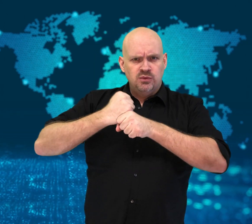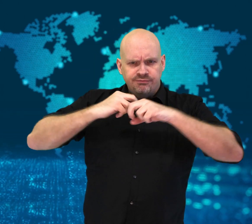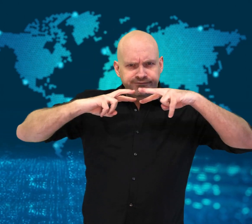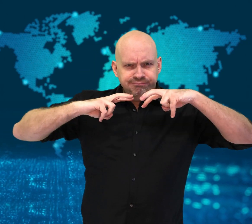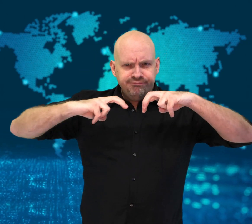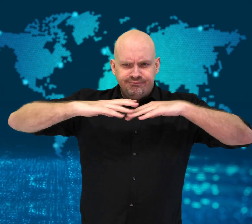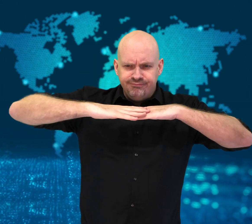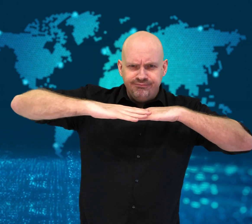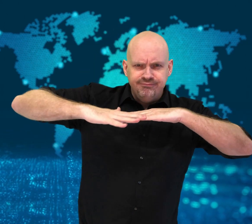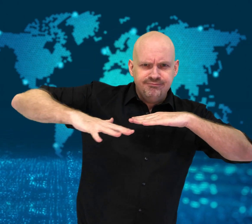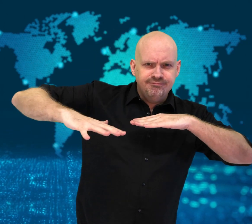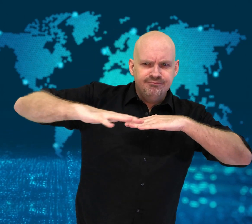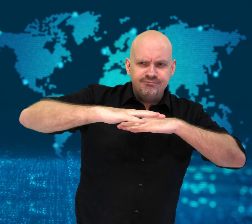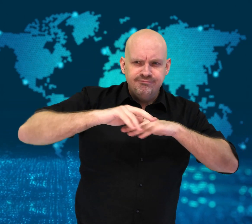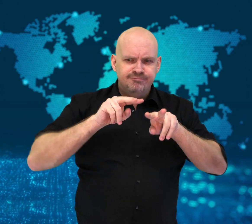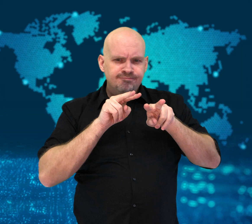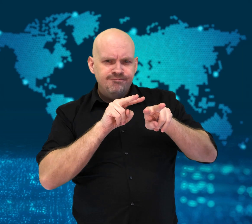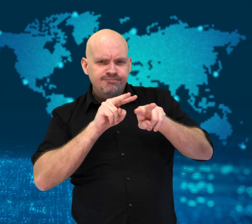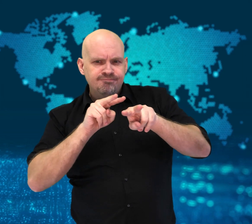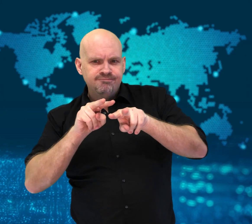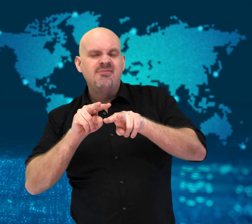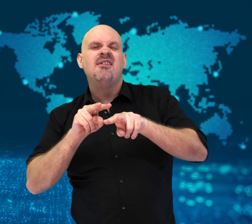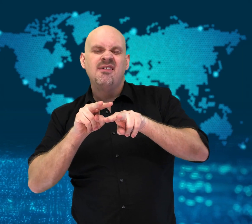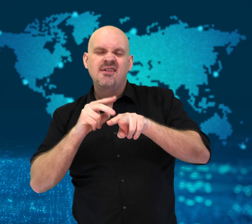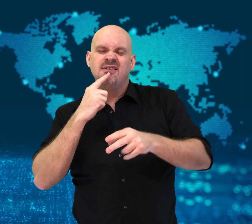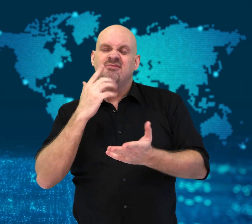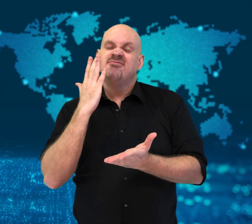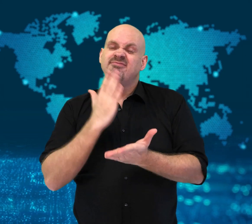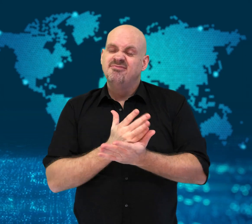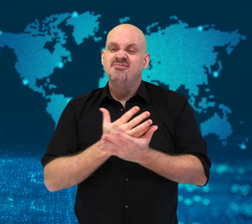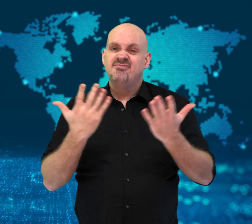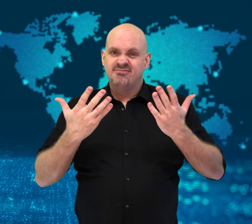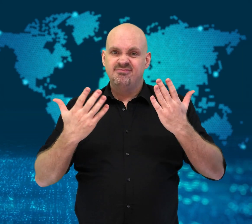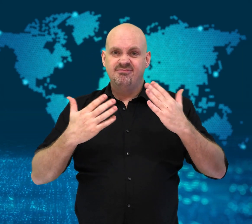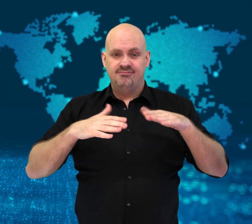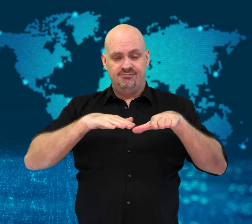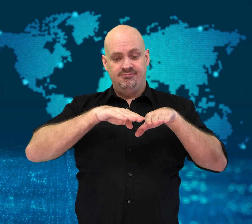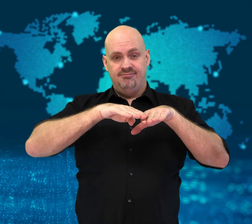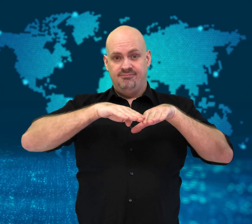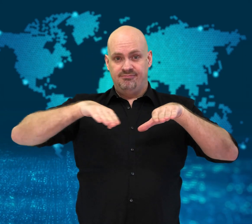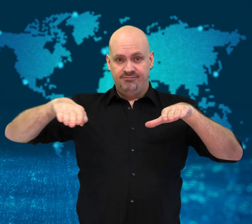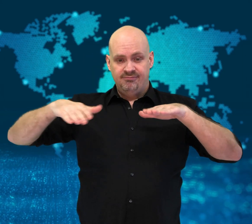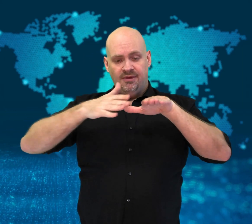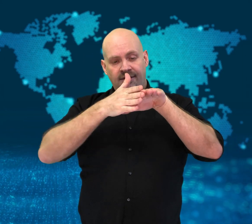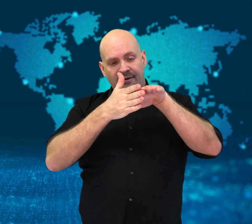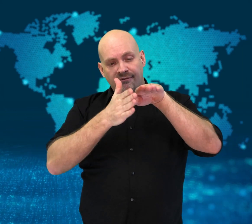workers filmed the walls shaking and cracking.